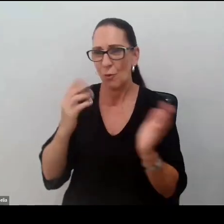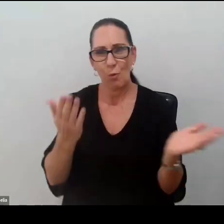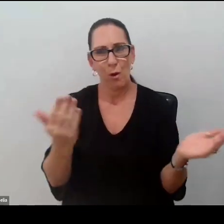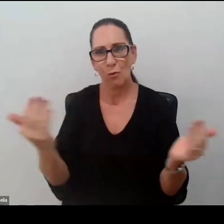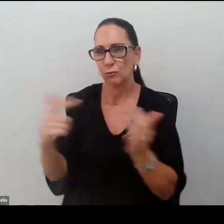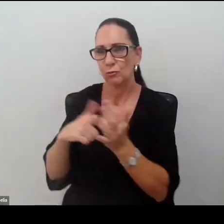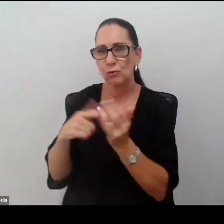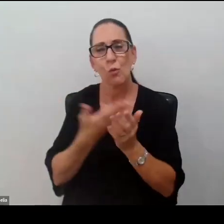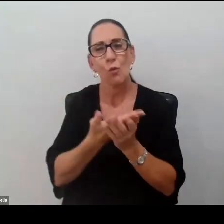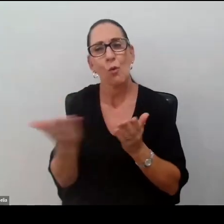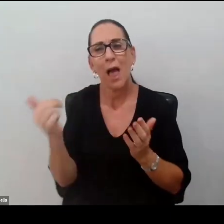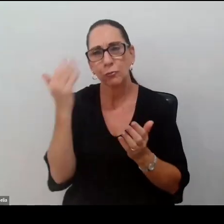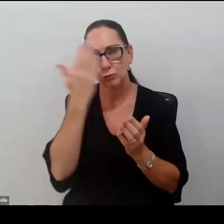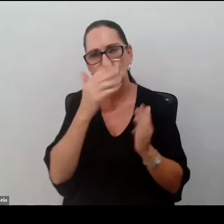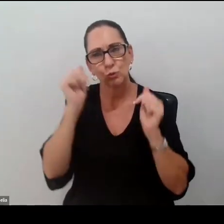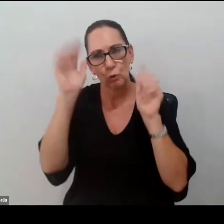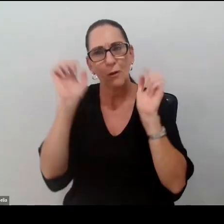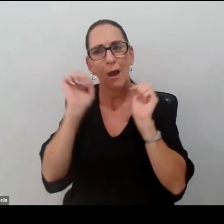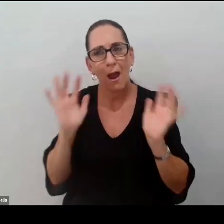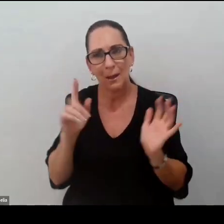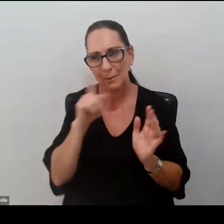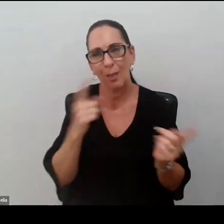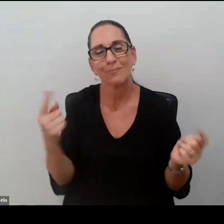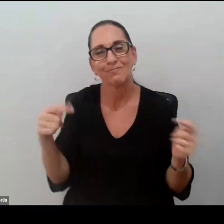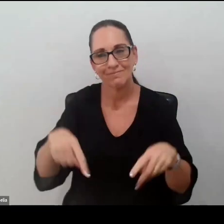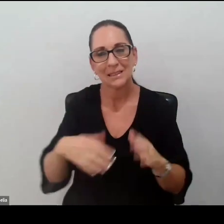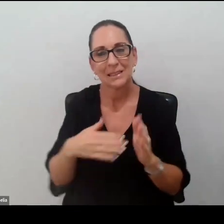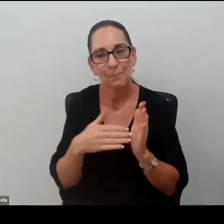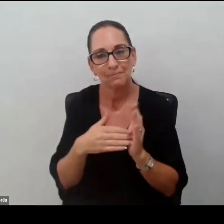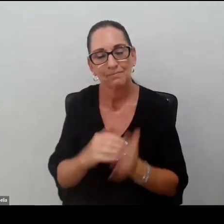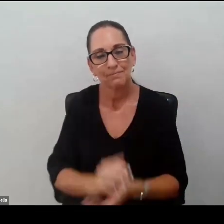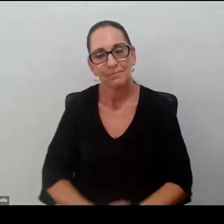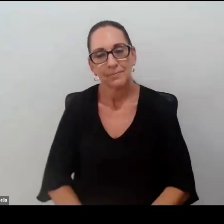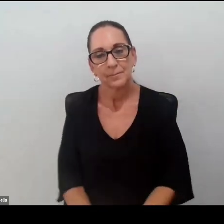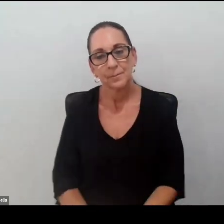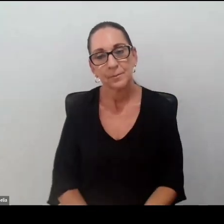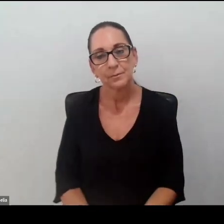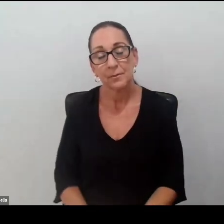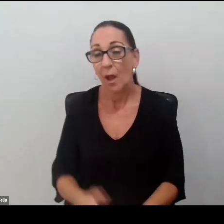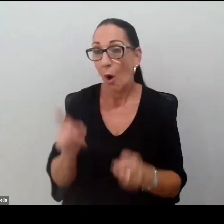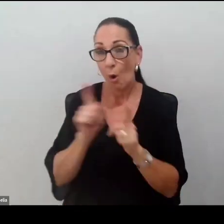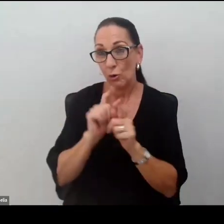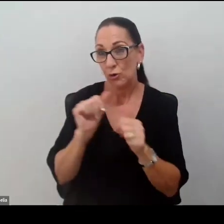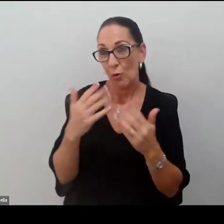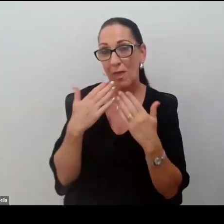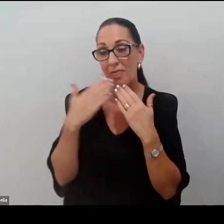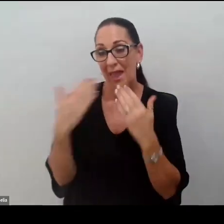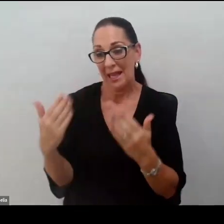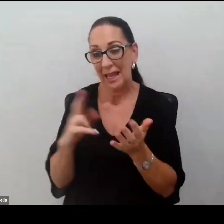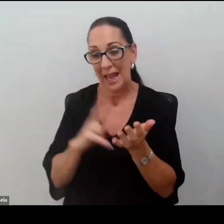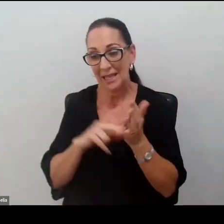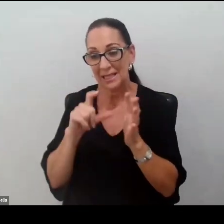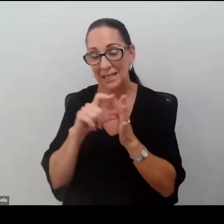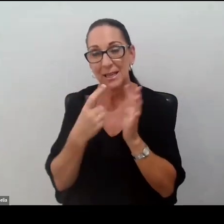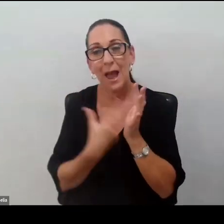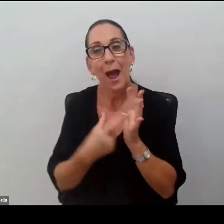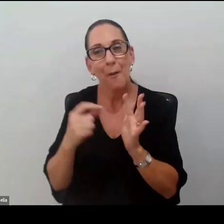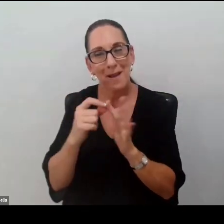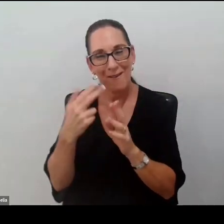to the session here today. And also to thank the NDRP, for inviting me.